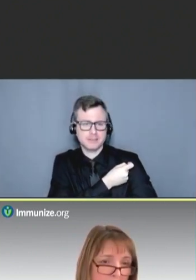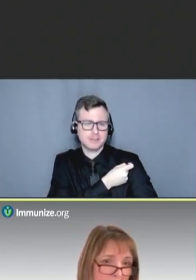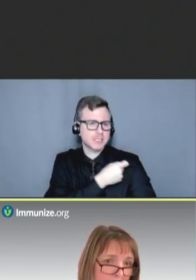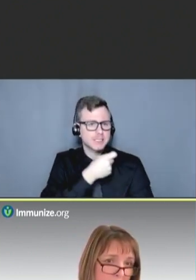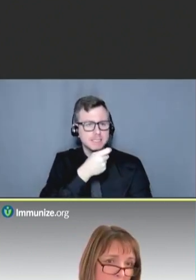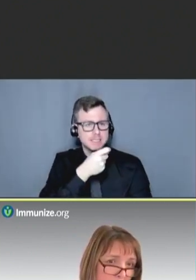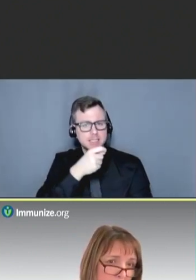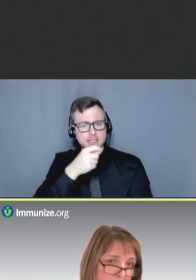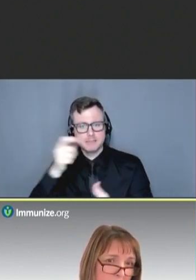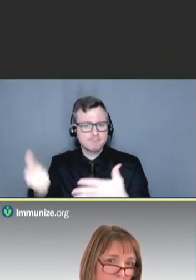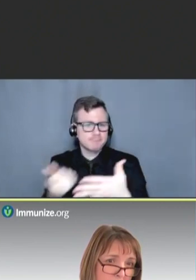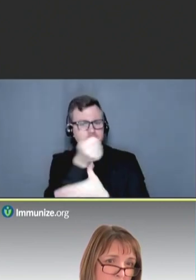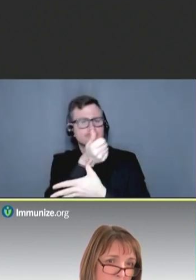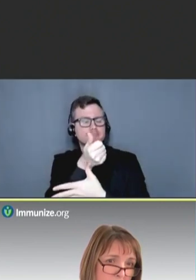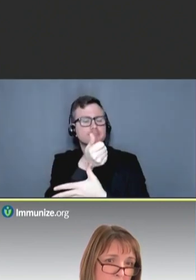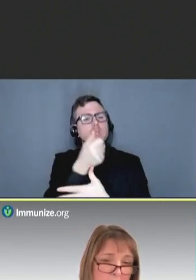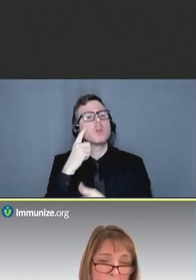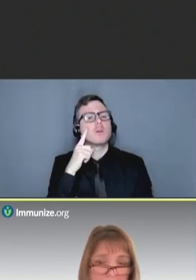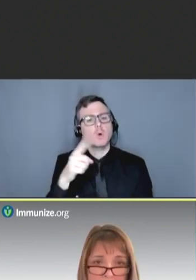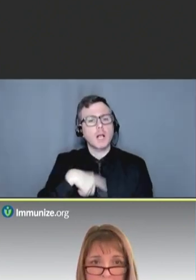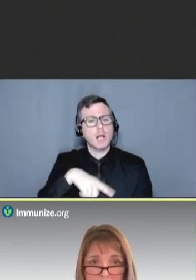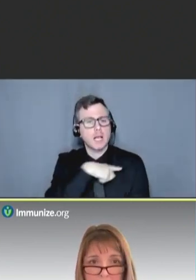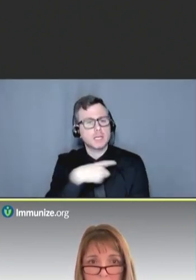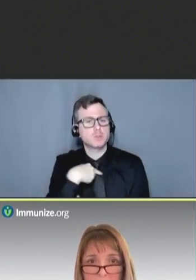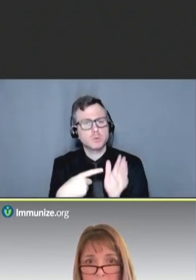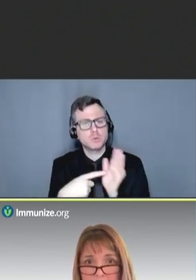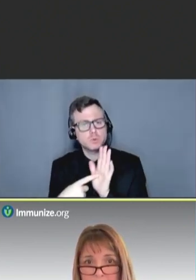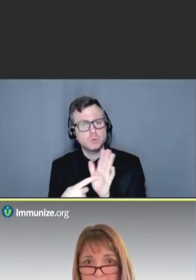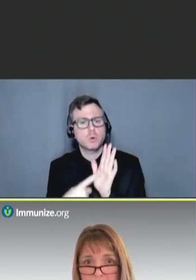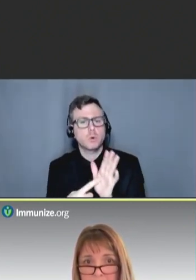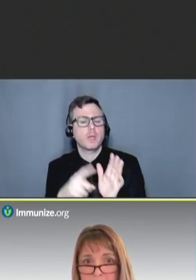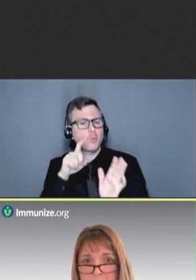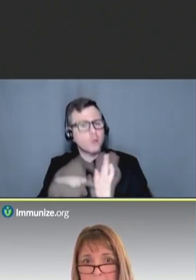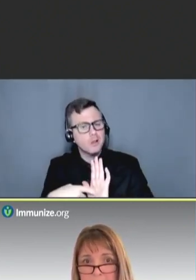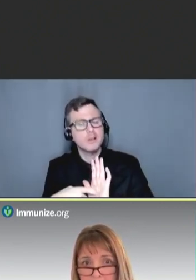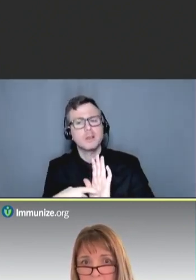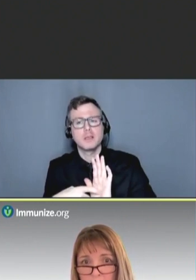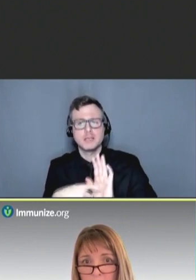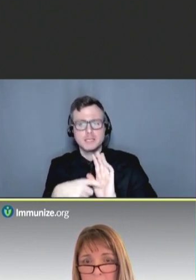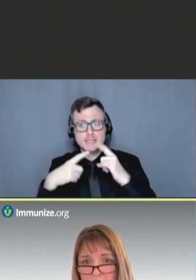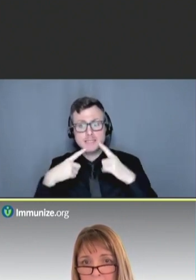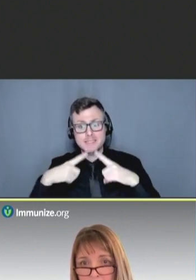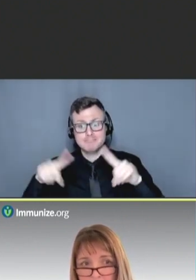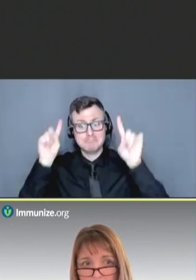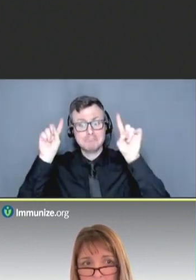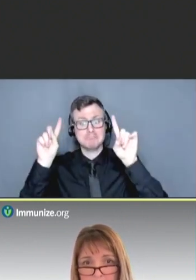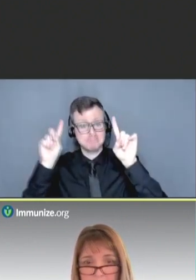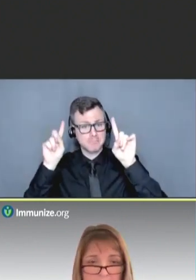we're all working on through showcasing and recognizing successful and innovative practices